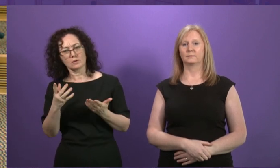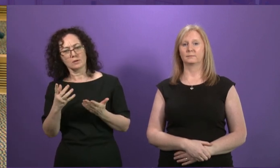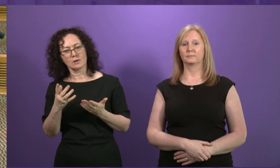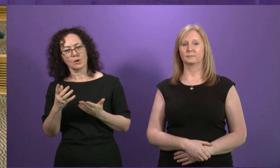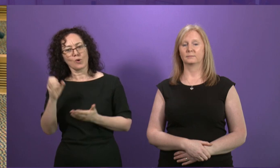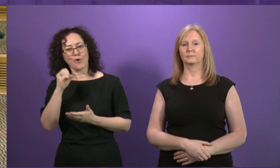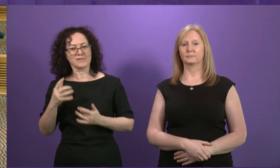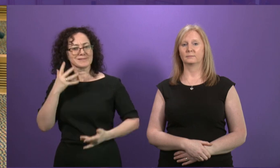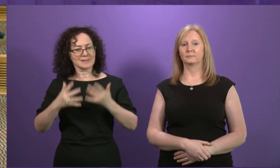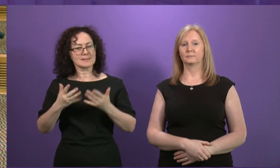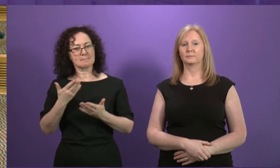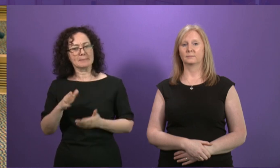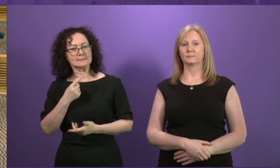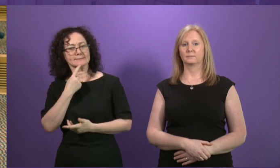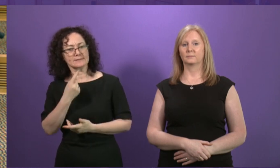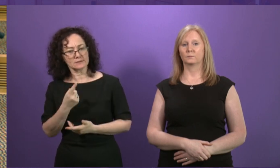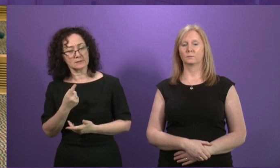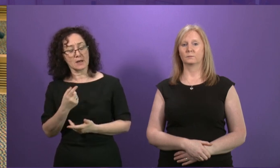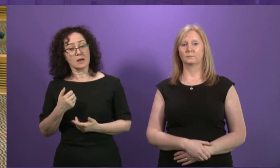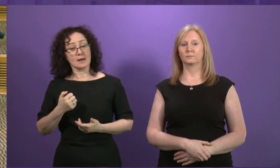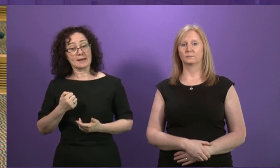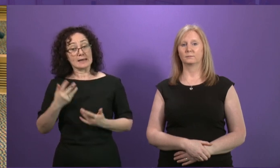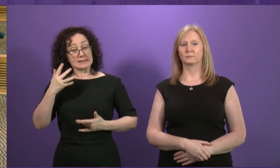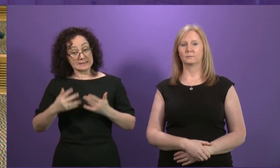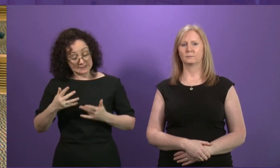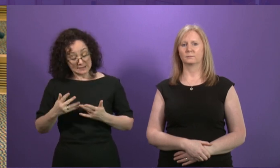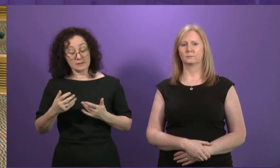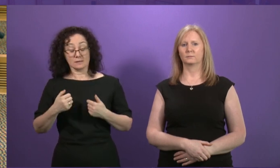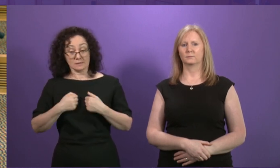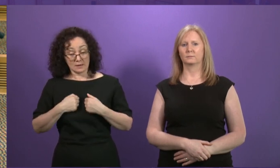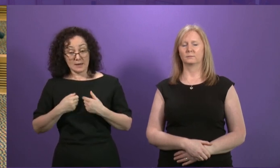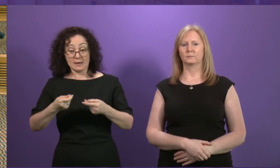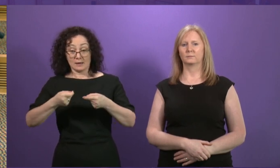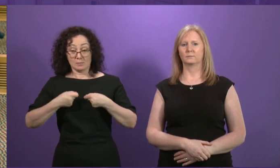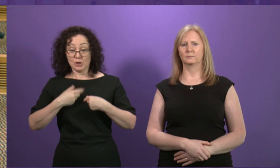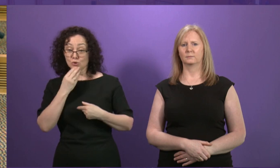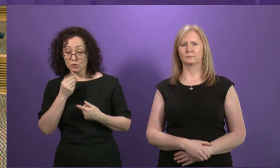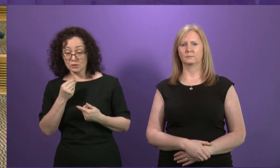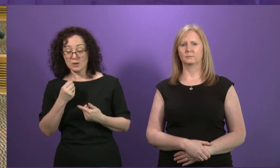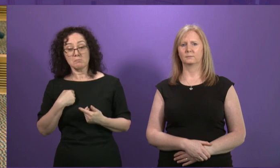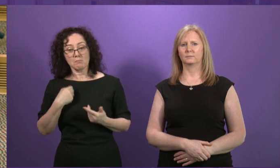The statistics that I used were accurate and, as I understand it, are available to anybody